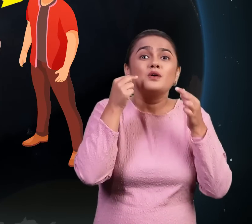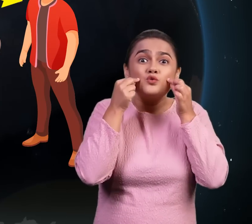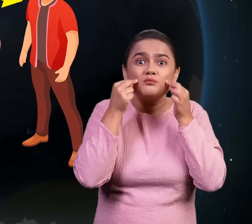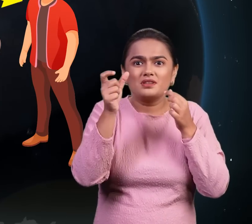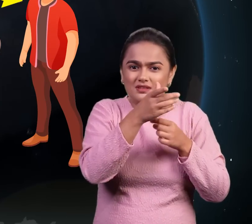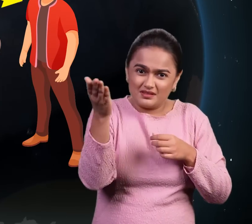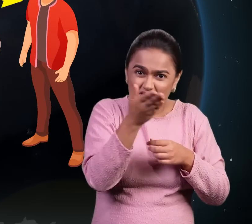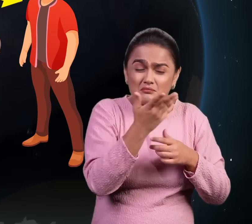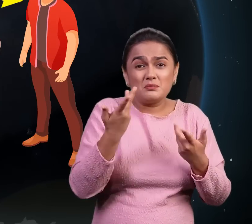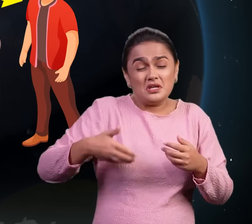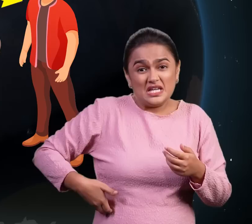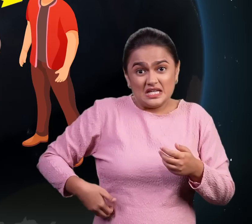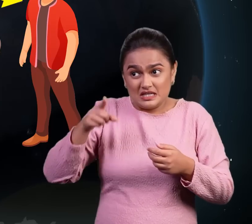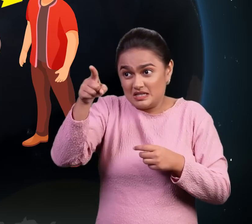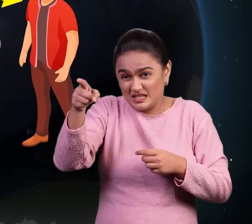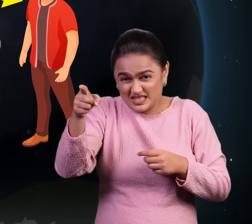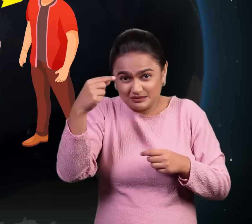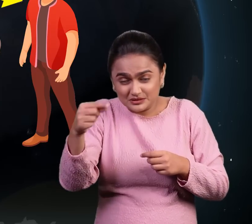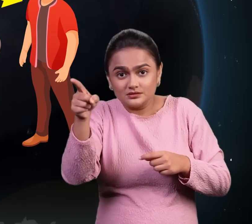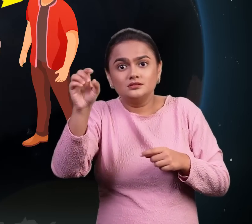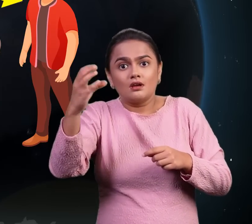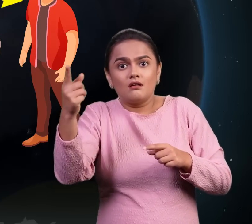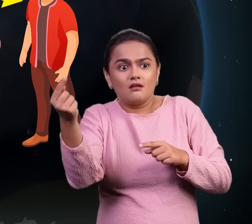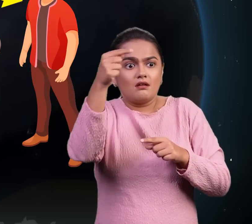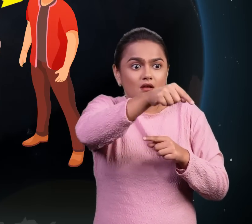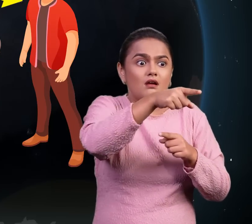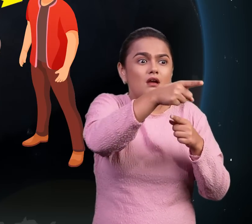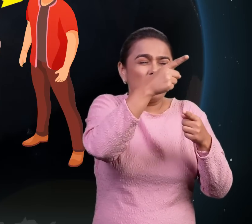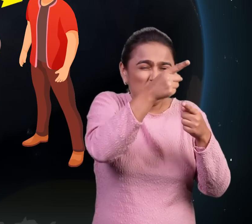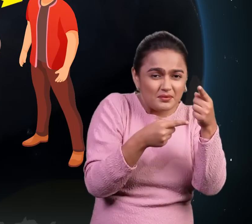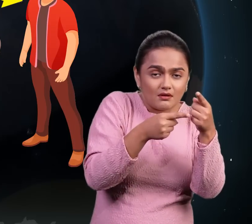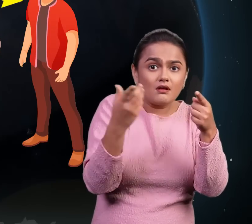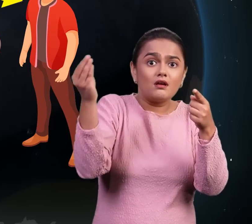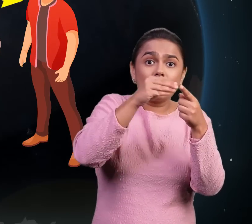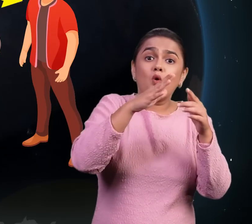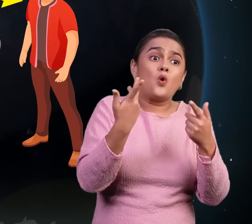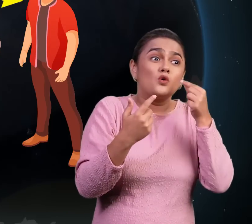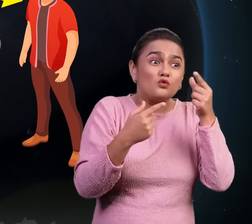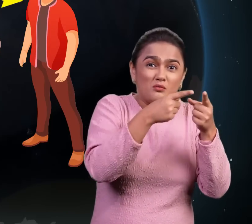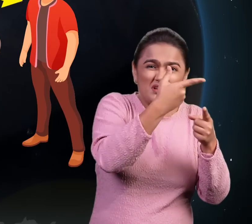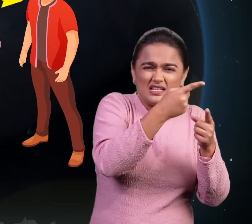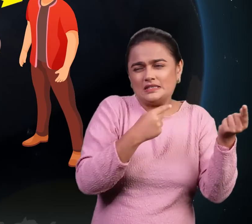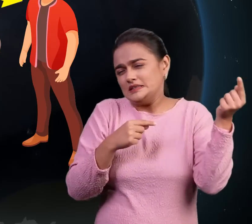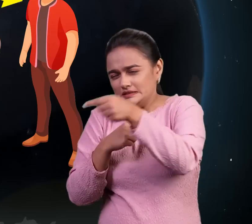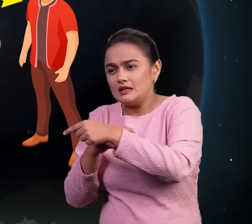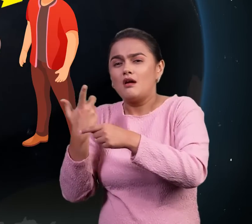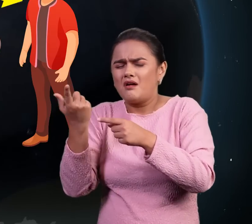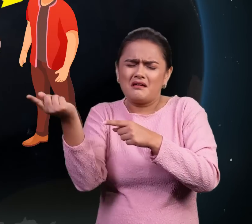Humans might have suffered injuries due to monkeys or they might have injured the monkeys.